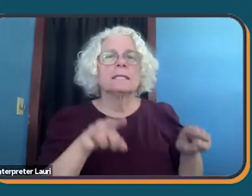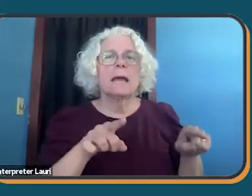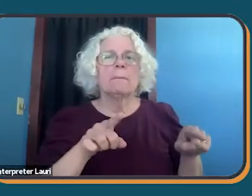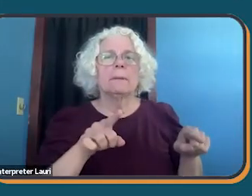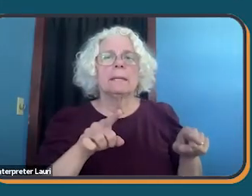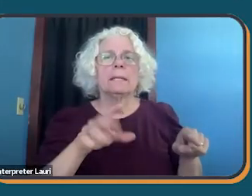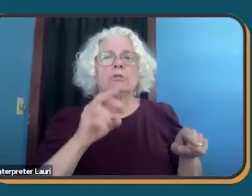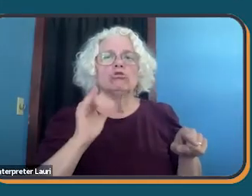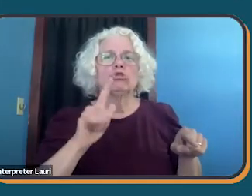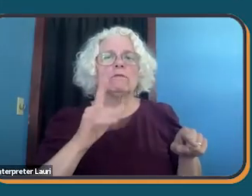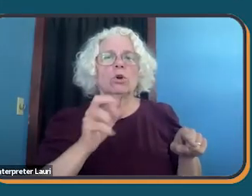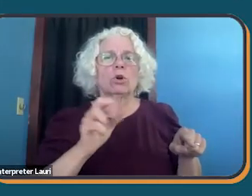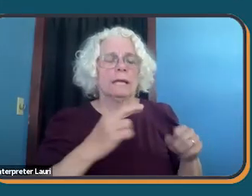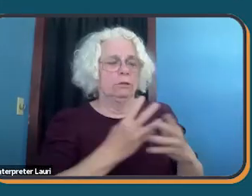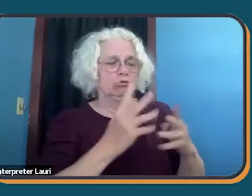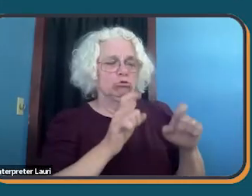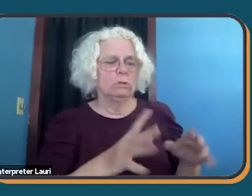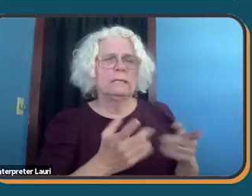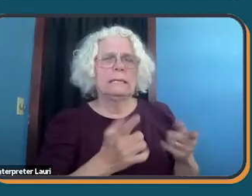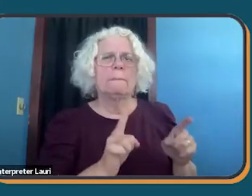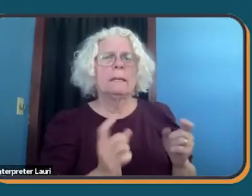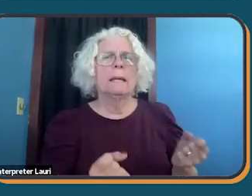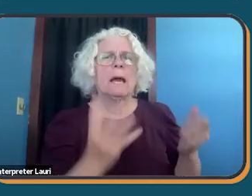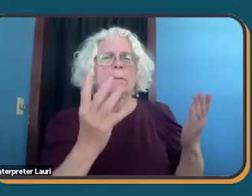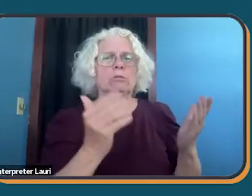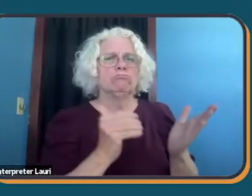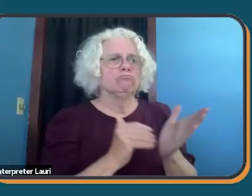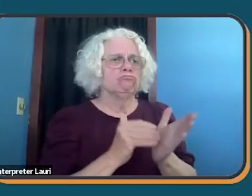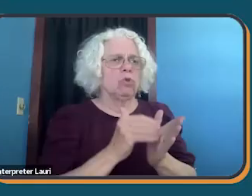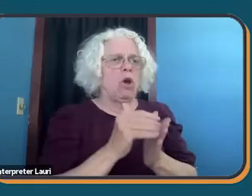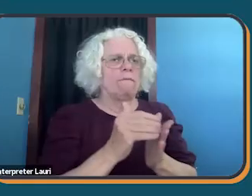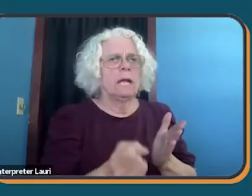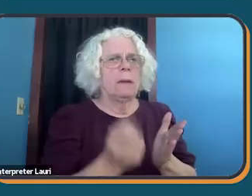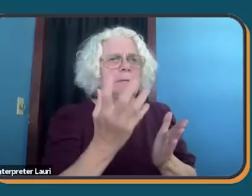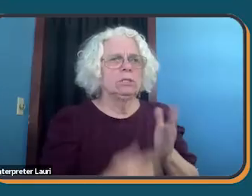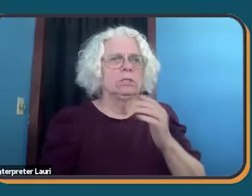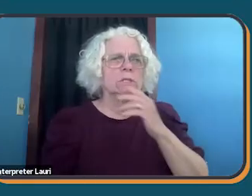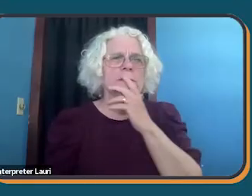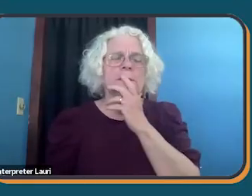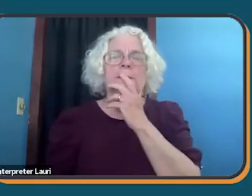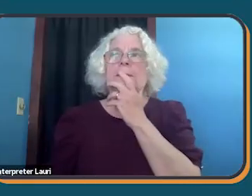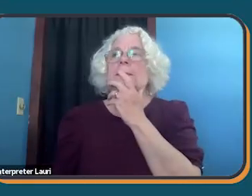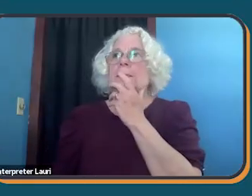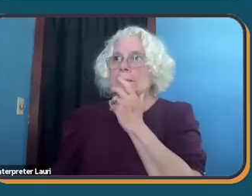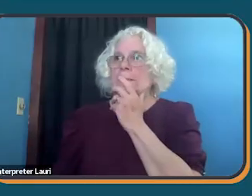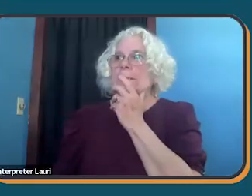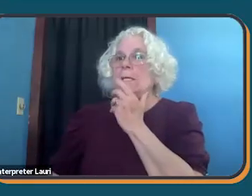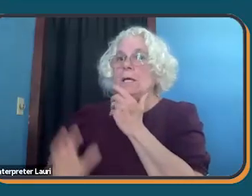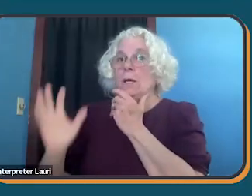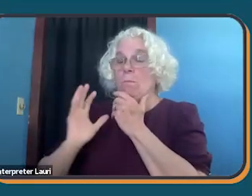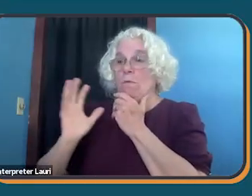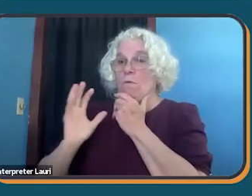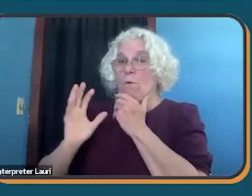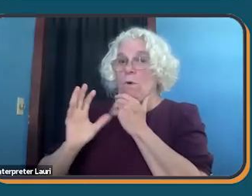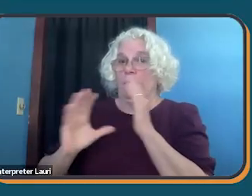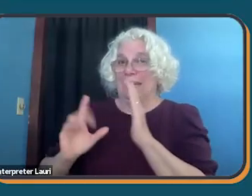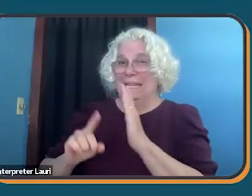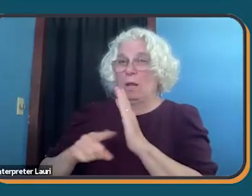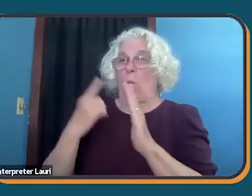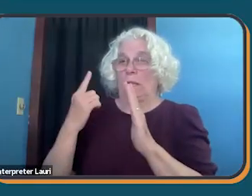How often do you get screened for cervical cancer, usually? Latisha Brown: At first it was once a year.